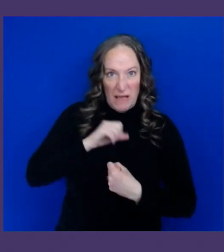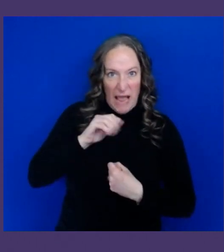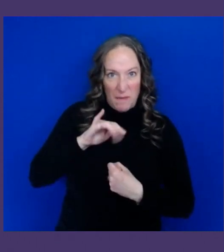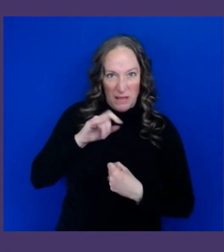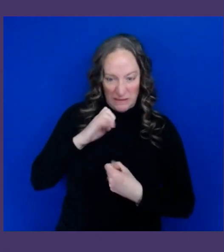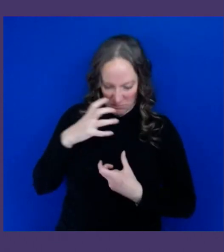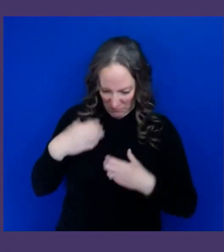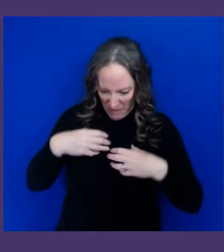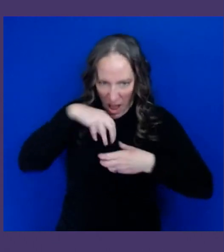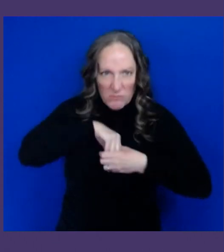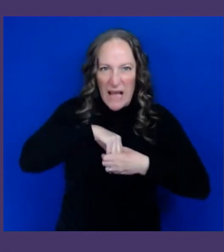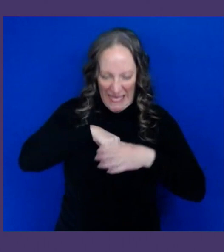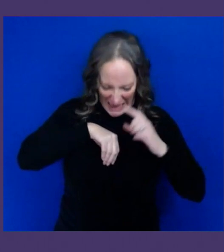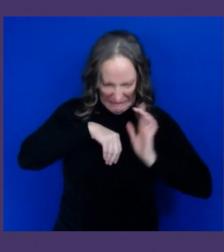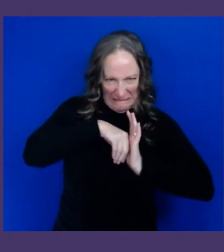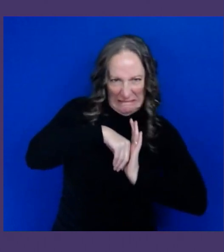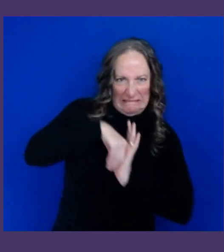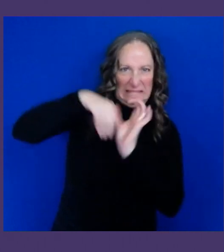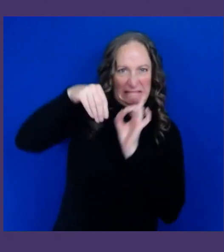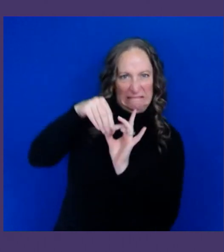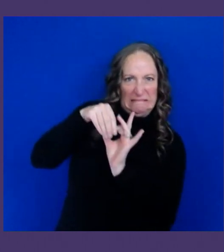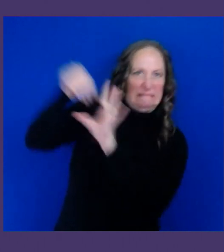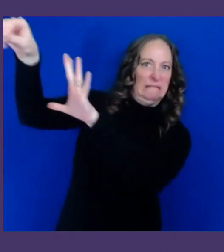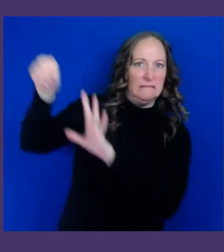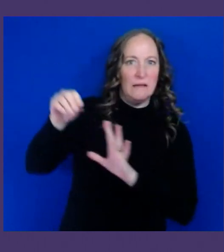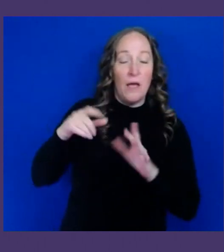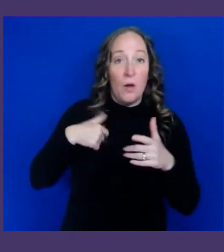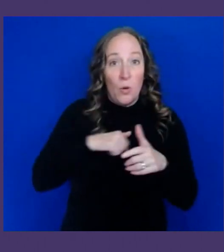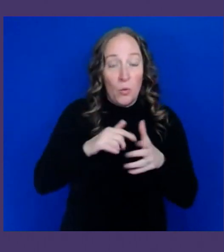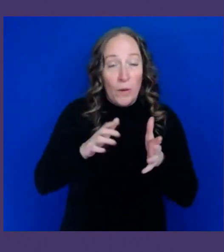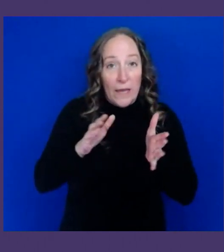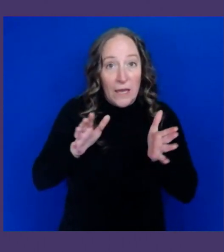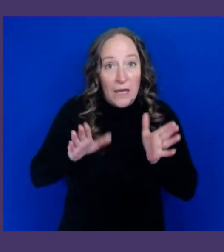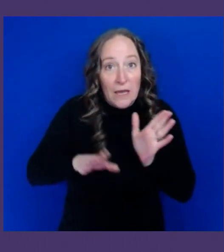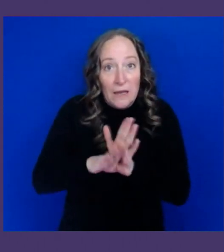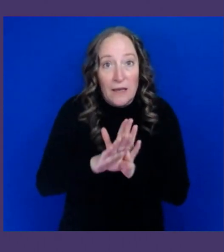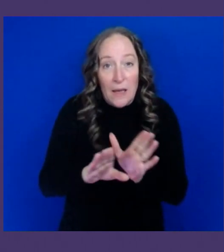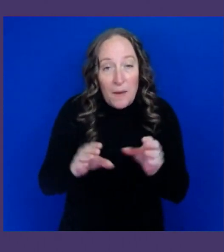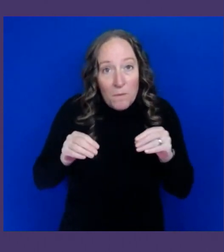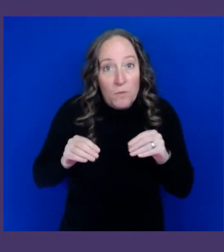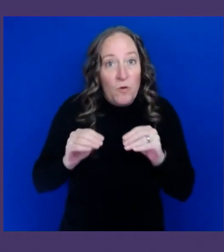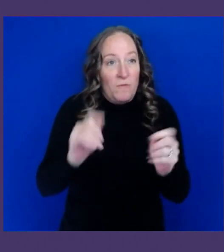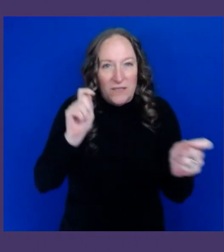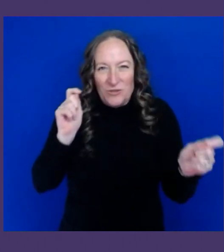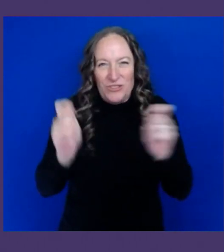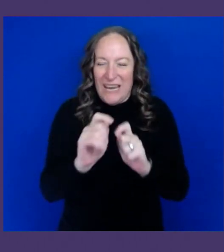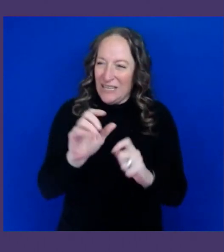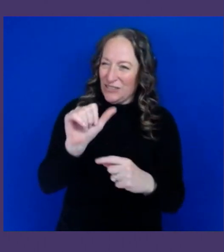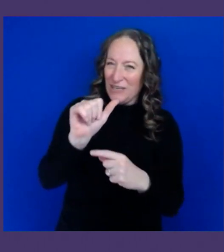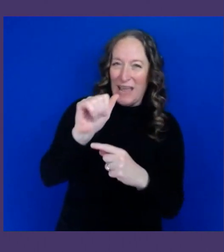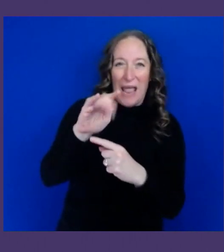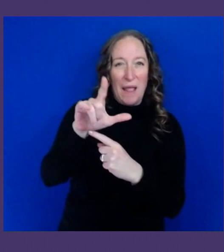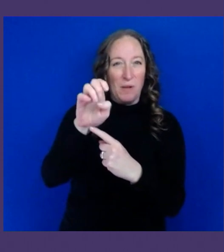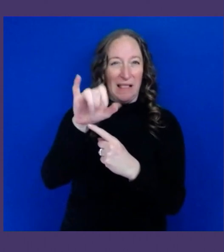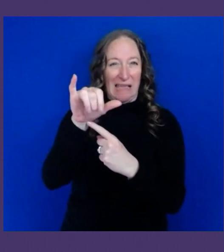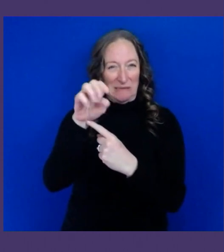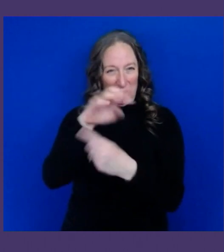ourselves as we build a movement to address the reality of ableism in our society.